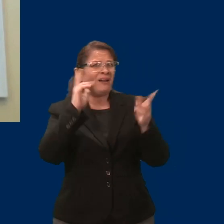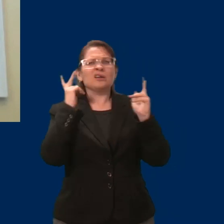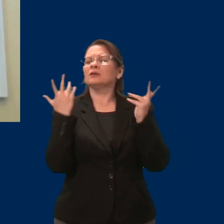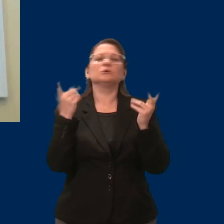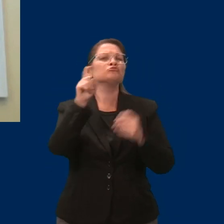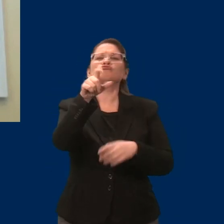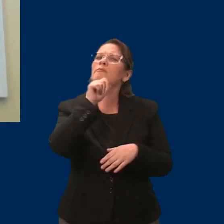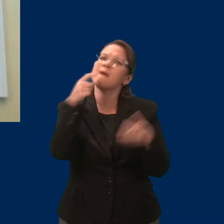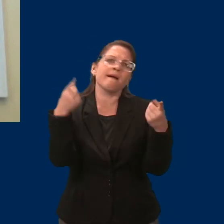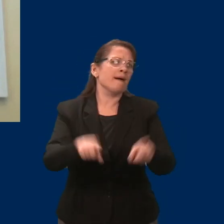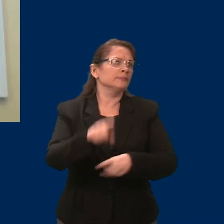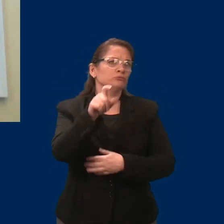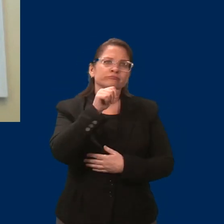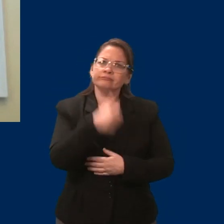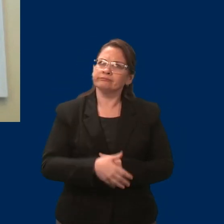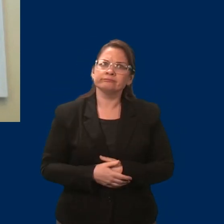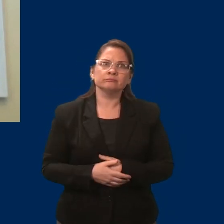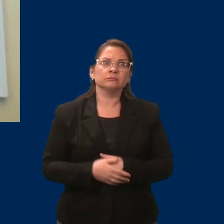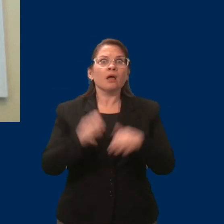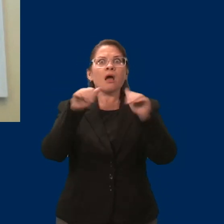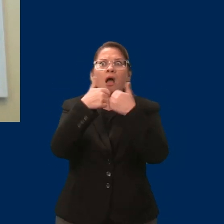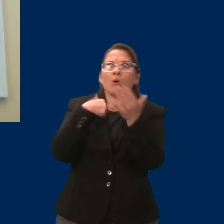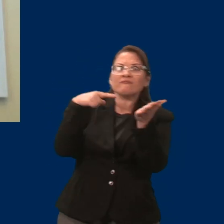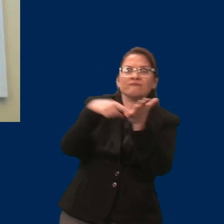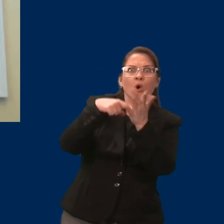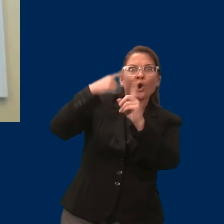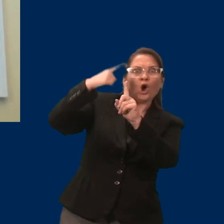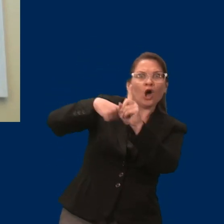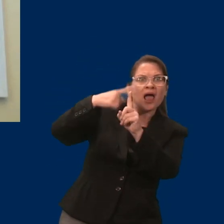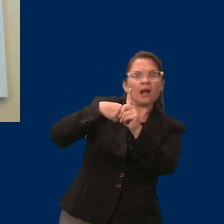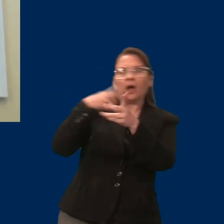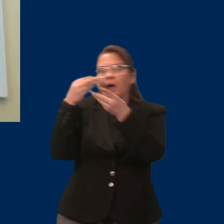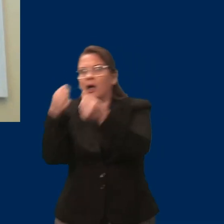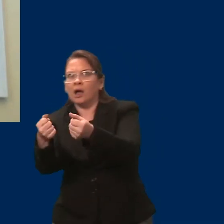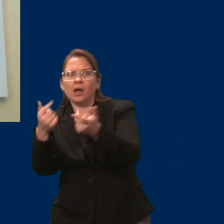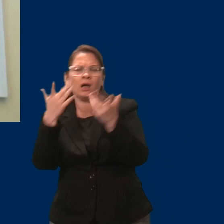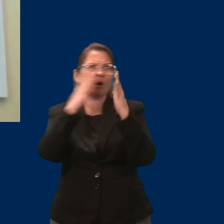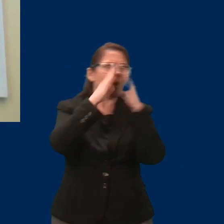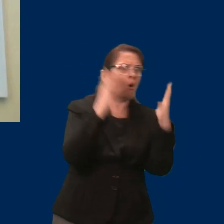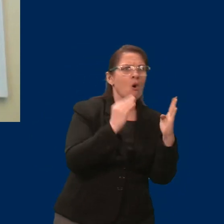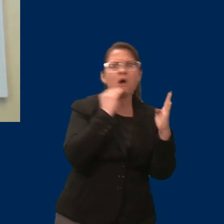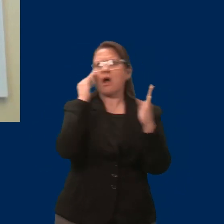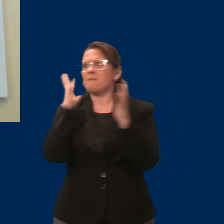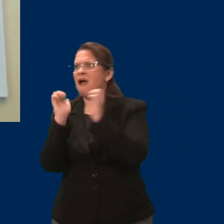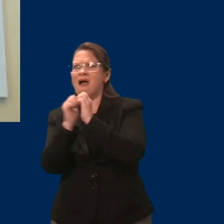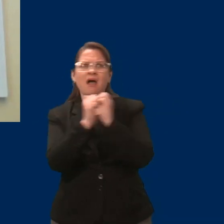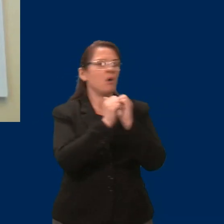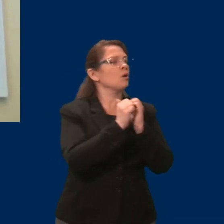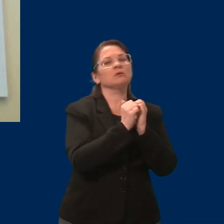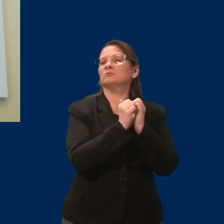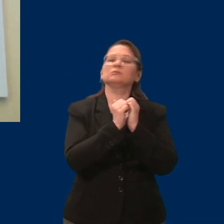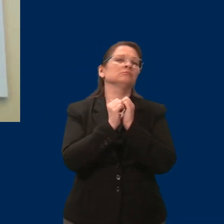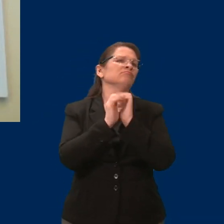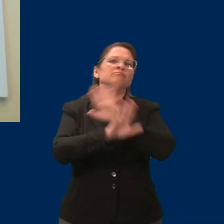in a home that offers the accommodations that they need to be able to live safely and comfortably each day.